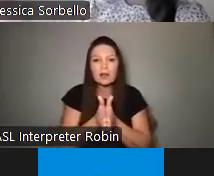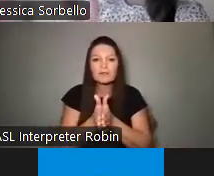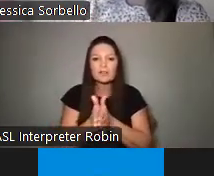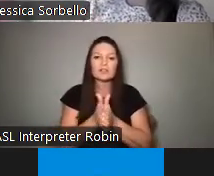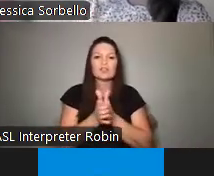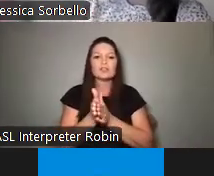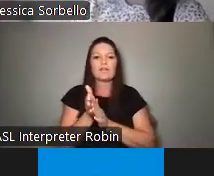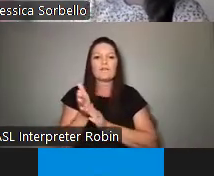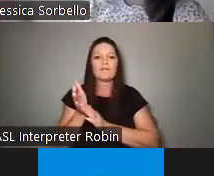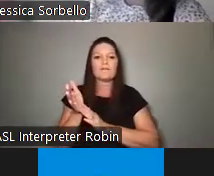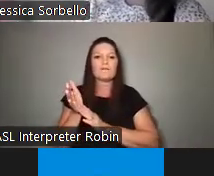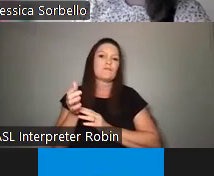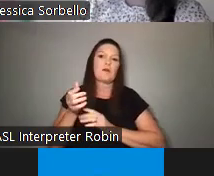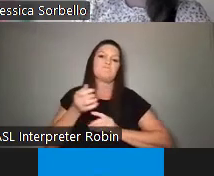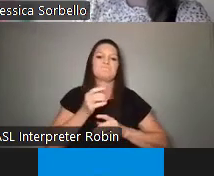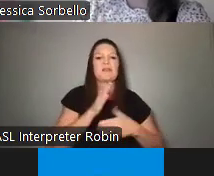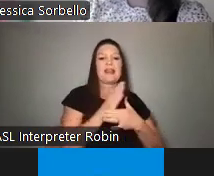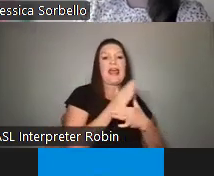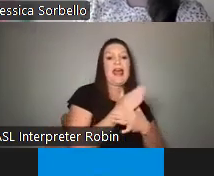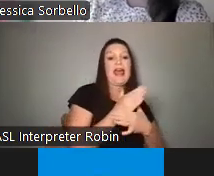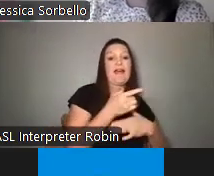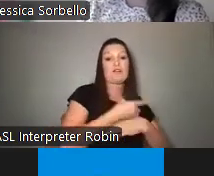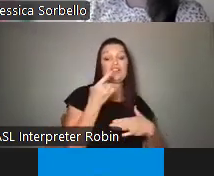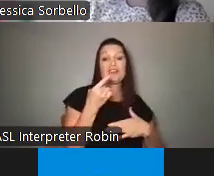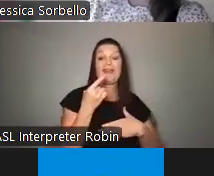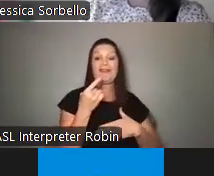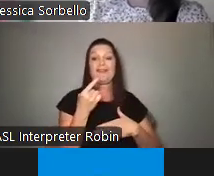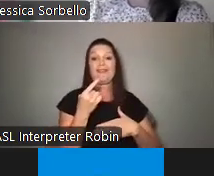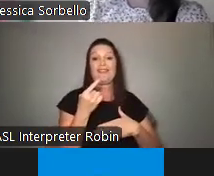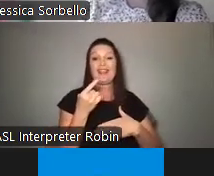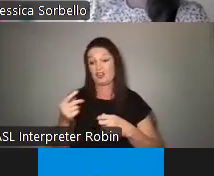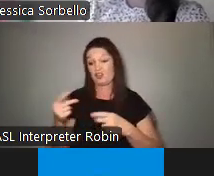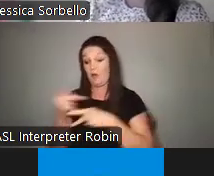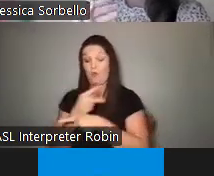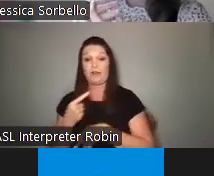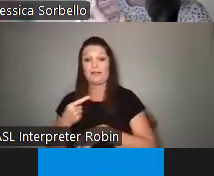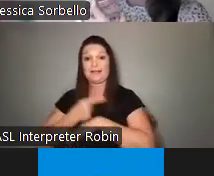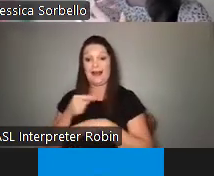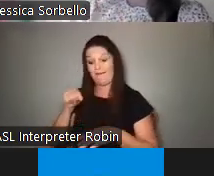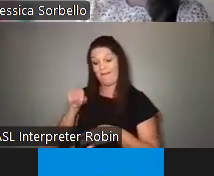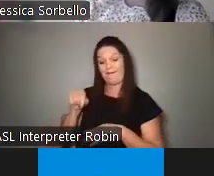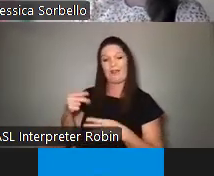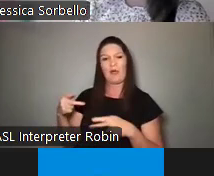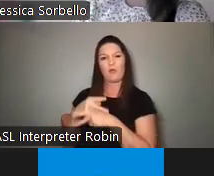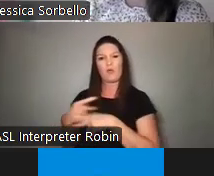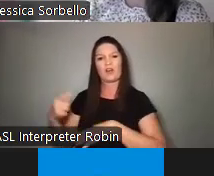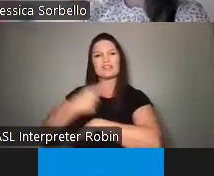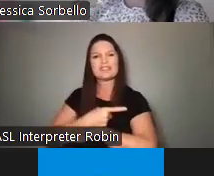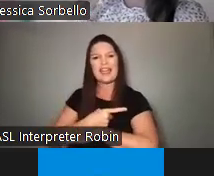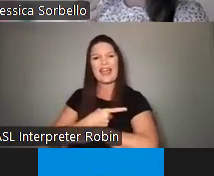it on that worse day to do anything extra, you know? I often refer to it as that's a cereal for dinner type of day.